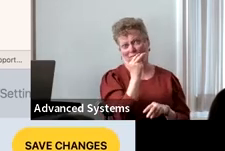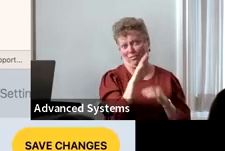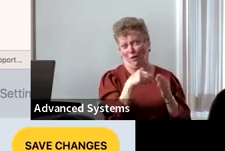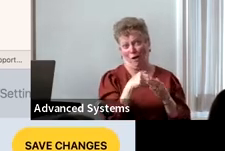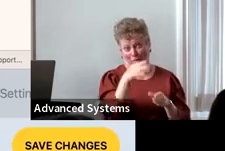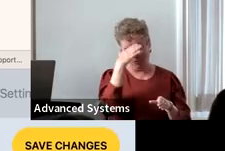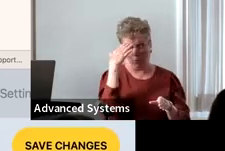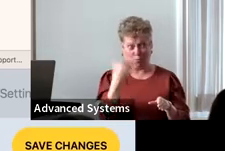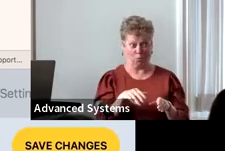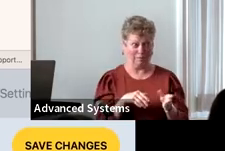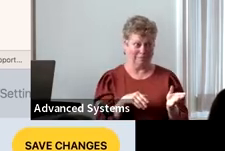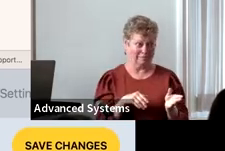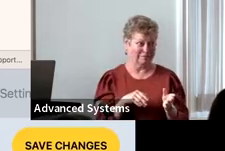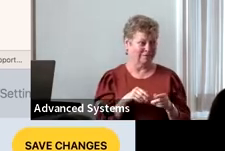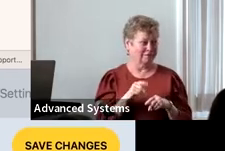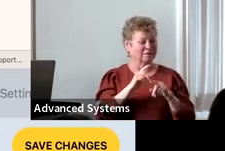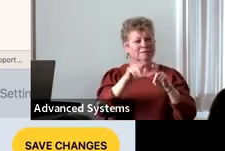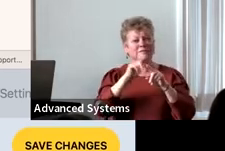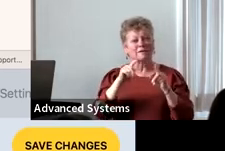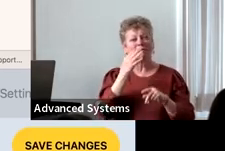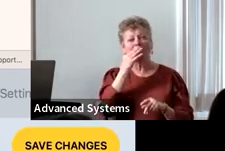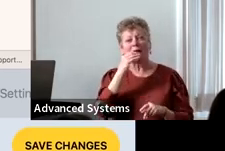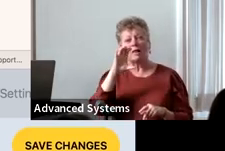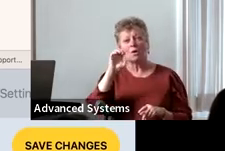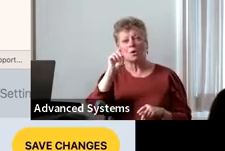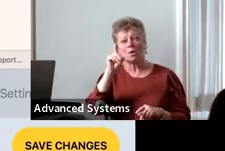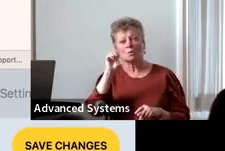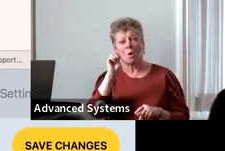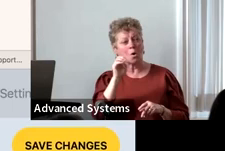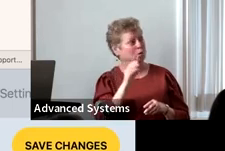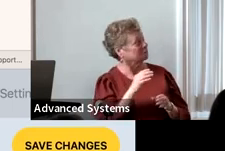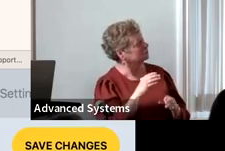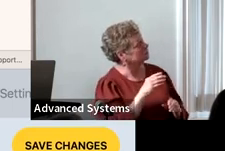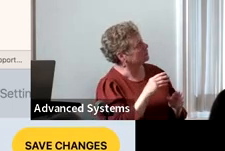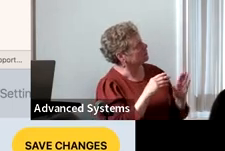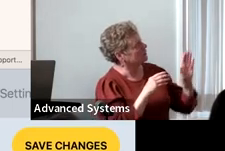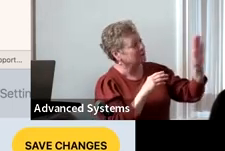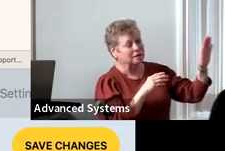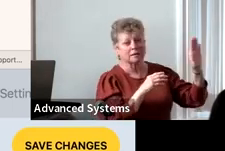They are organized and colour code on the left-hand by what we call domain.